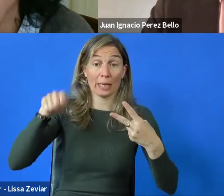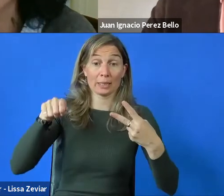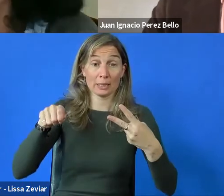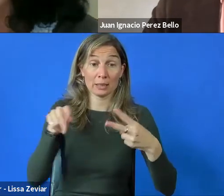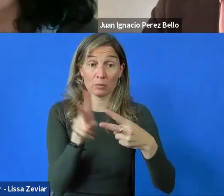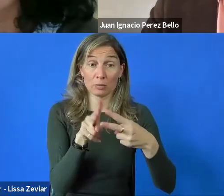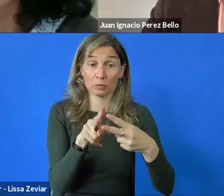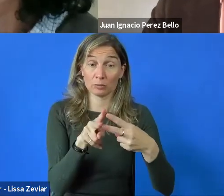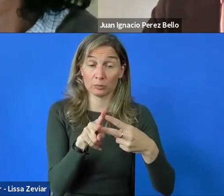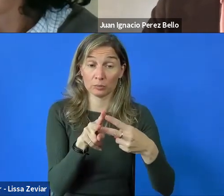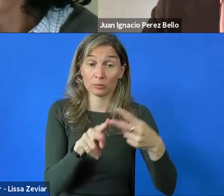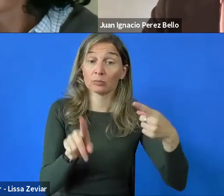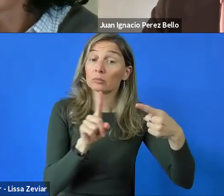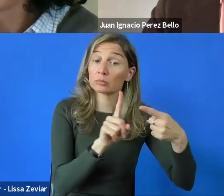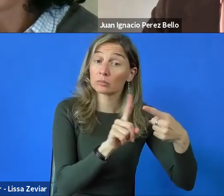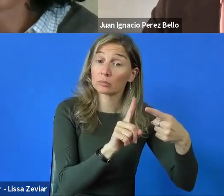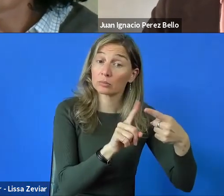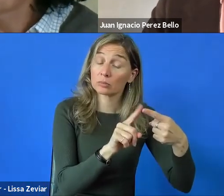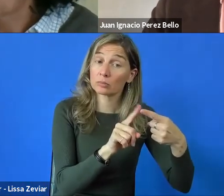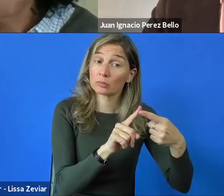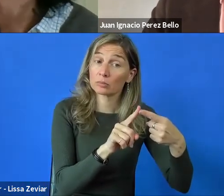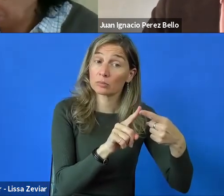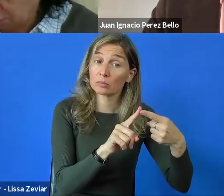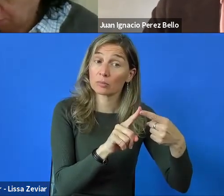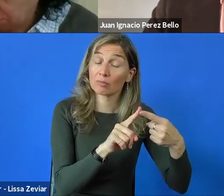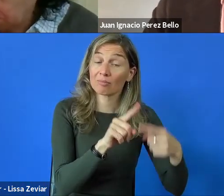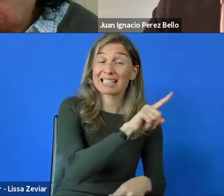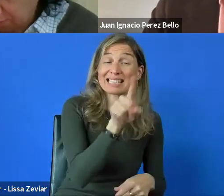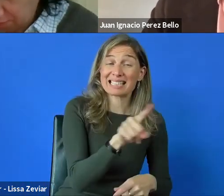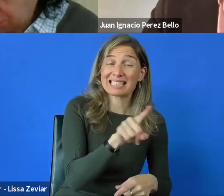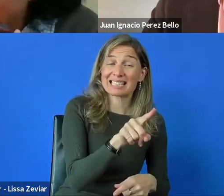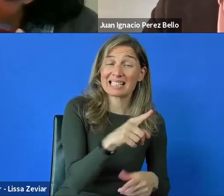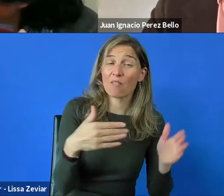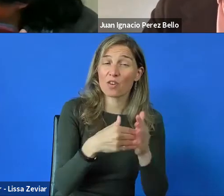and one is Z vs. Tanzania in 2019.